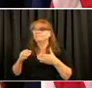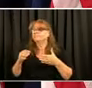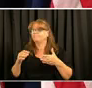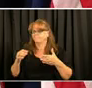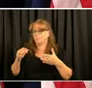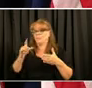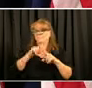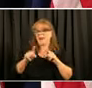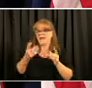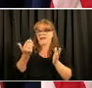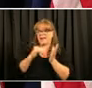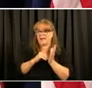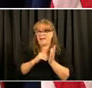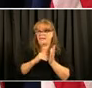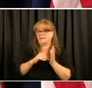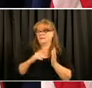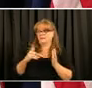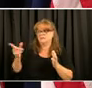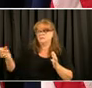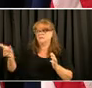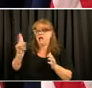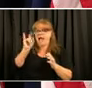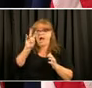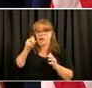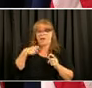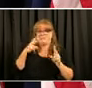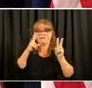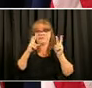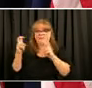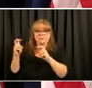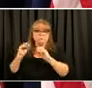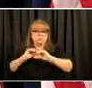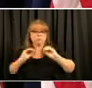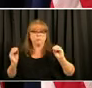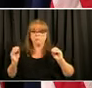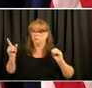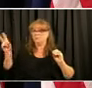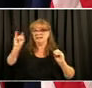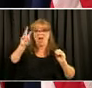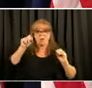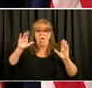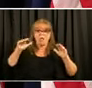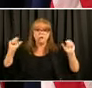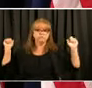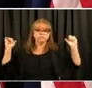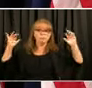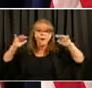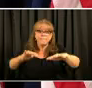very large gatherings given the population of the county but they absolutely qualify uh for that and